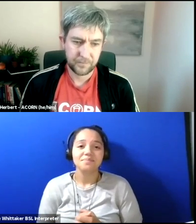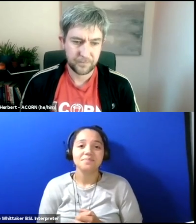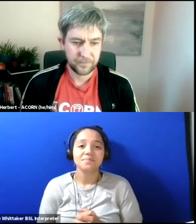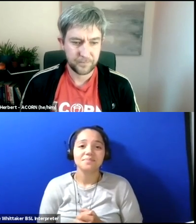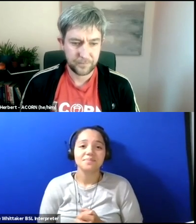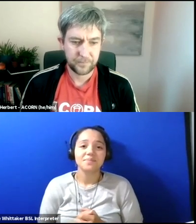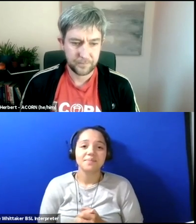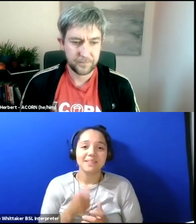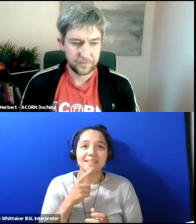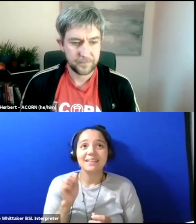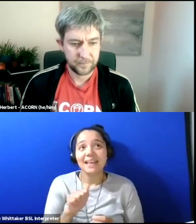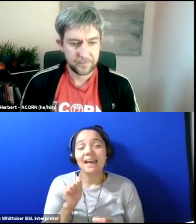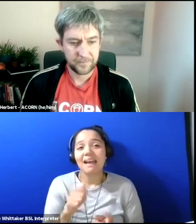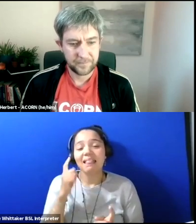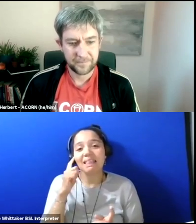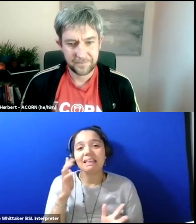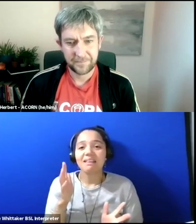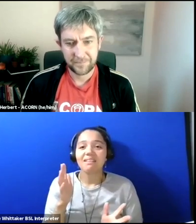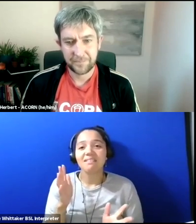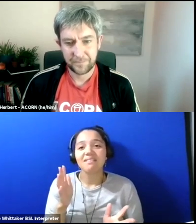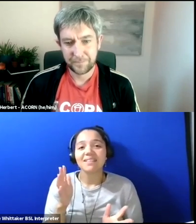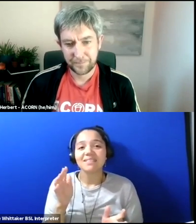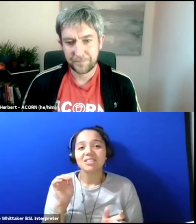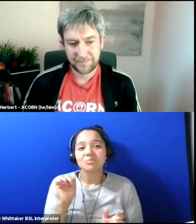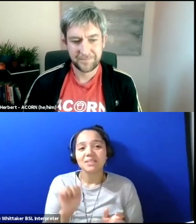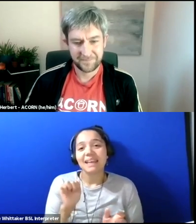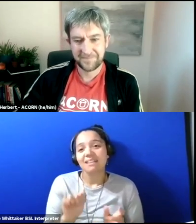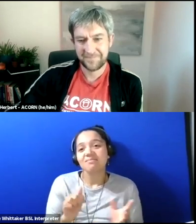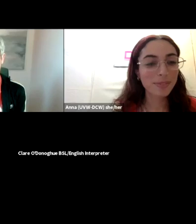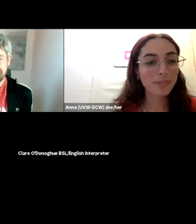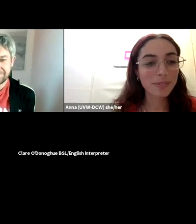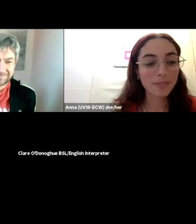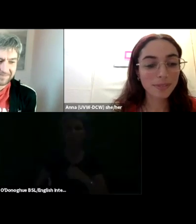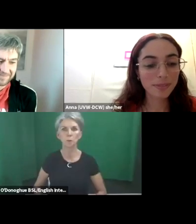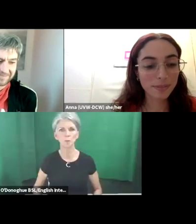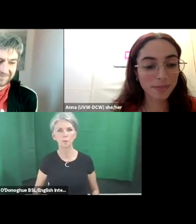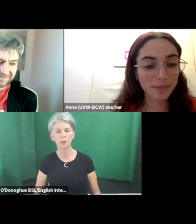Yeah, I think, yeah, that's it. Thank you so much.